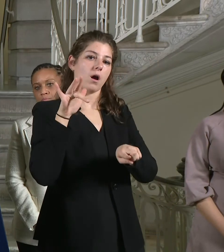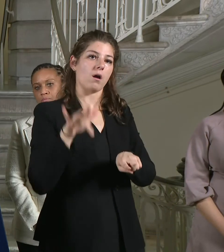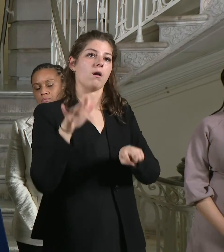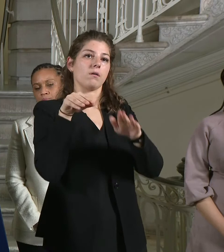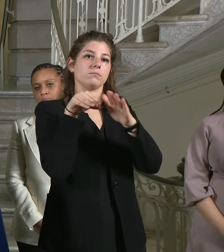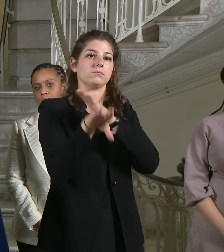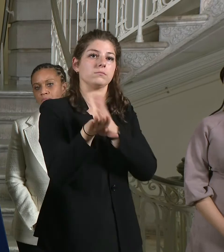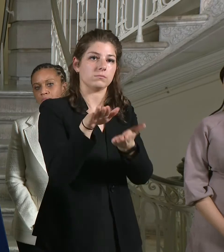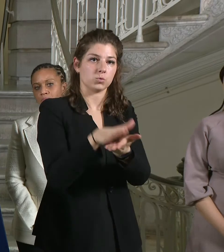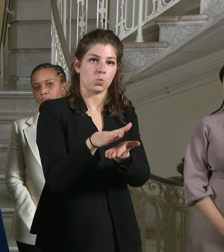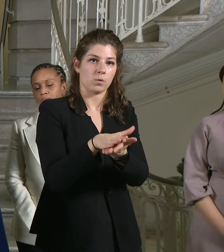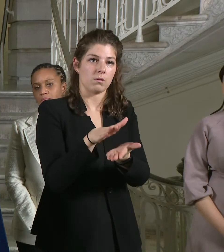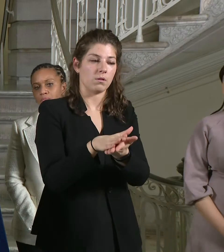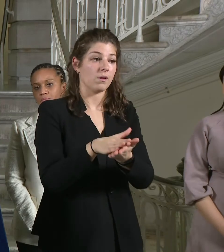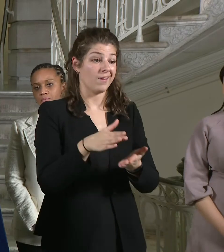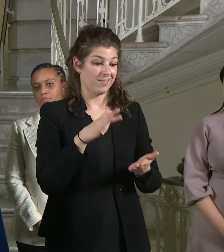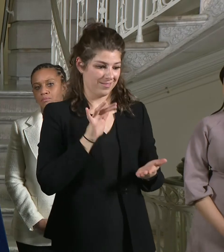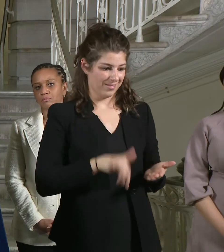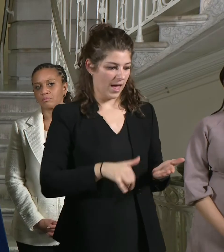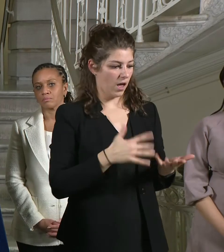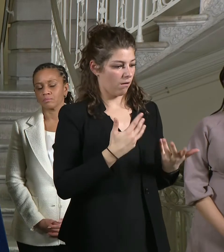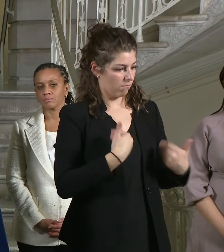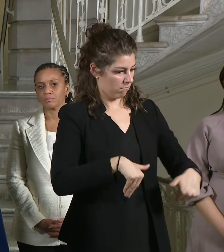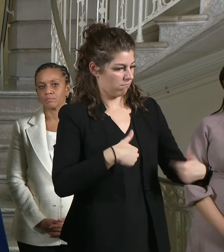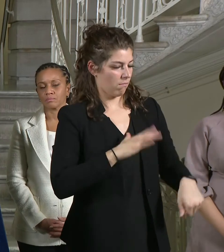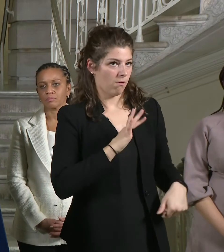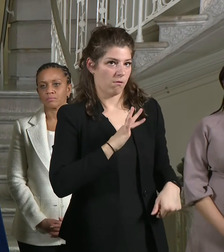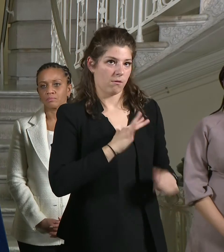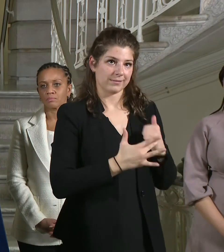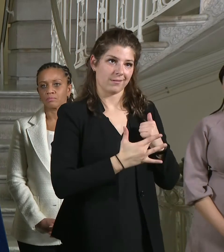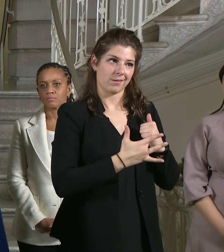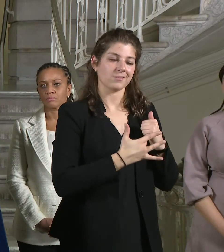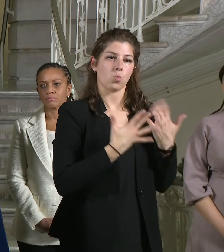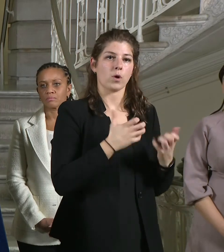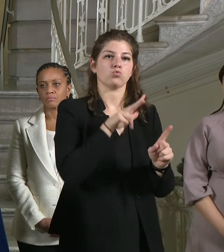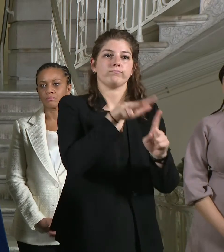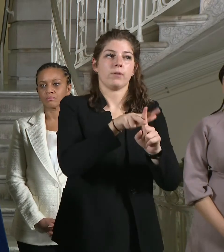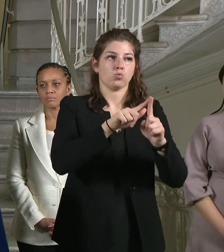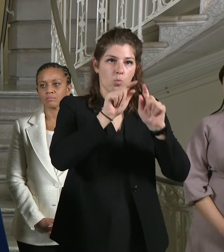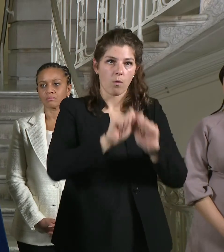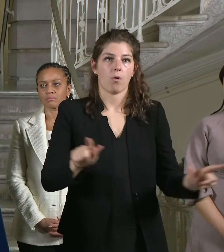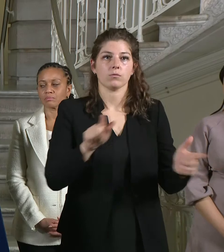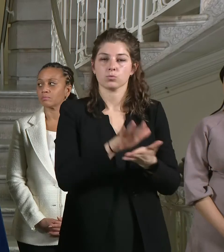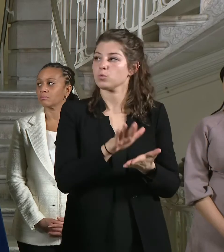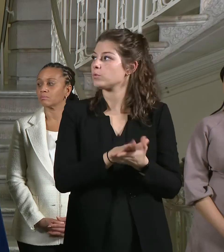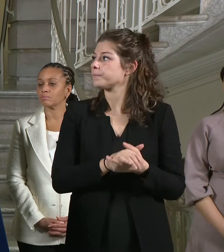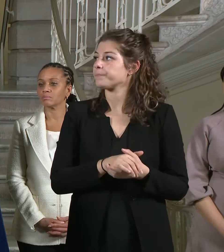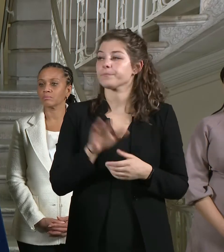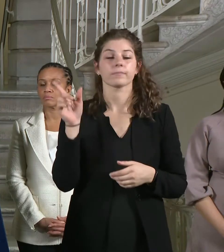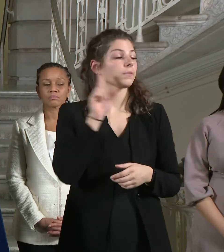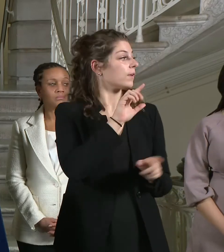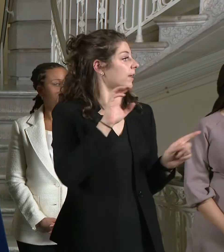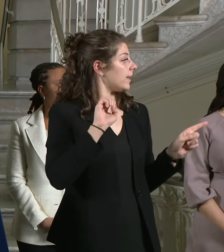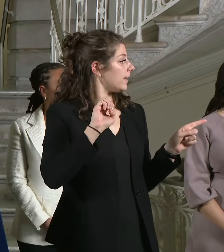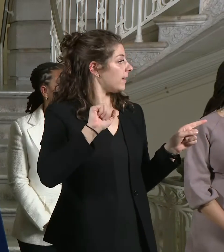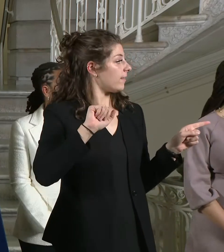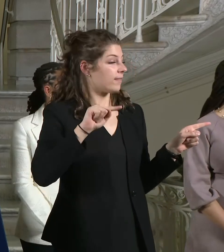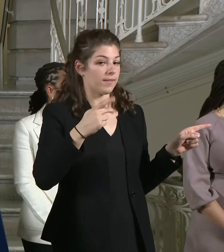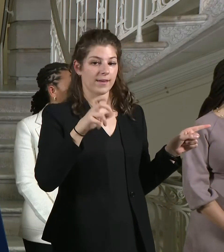SAFETY AGENCY TO SIT THERE BEFORE THEY LEFT THEM AND WE ARE LOOKING TO EXPAND